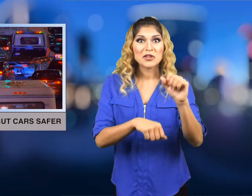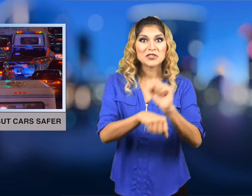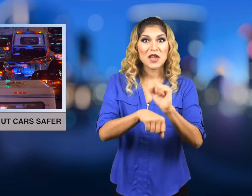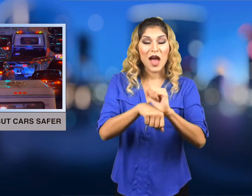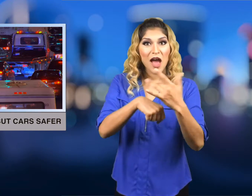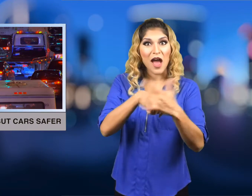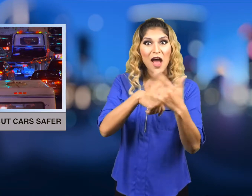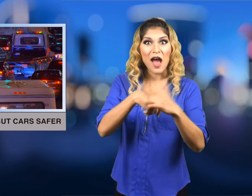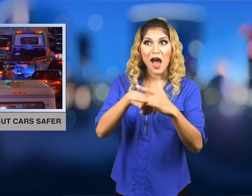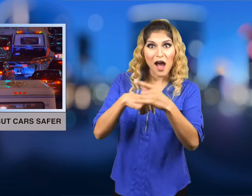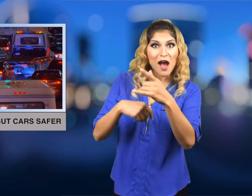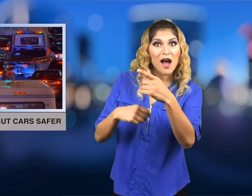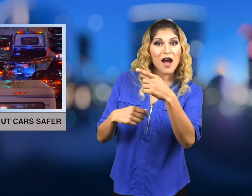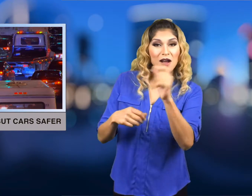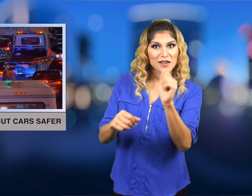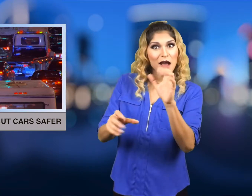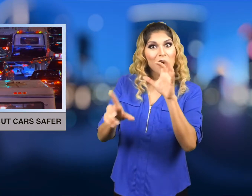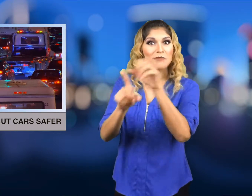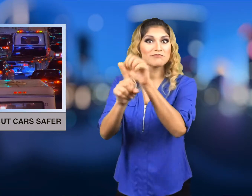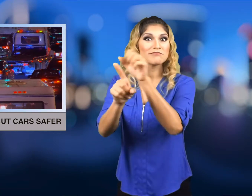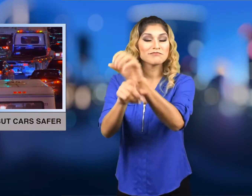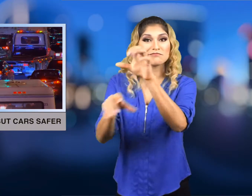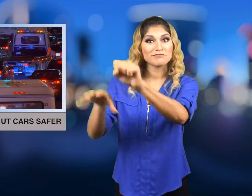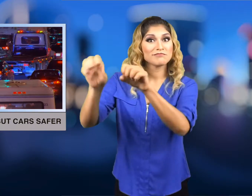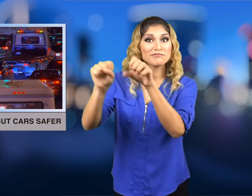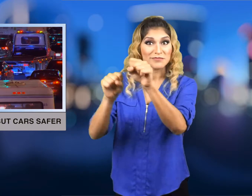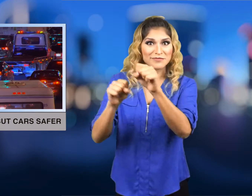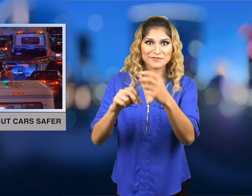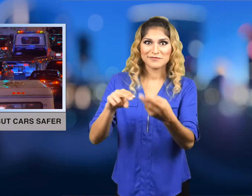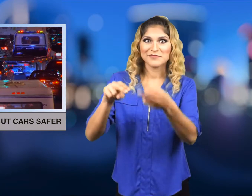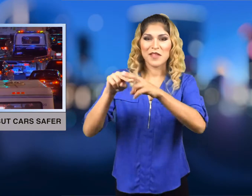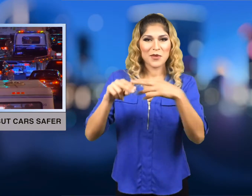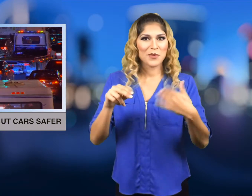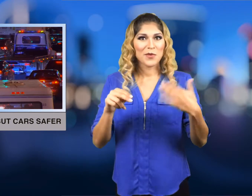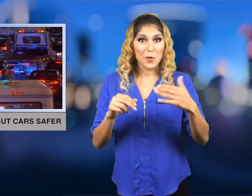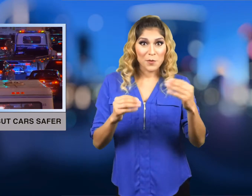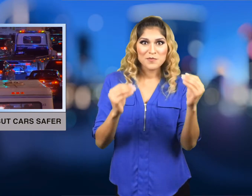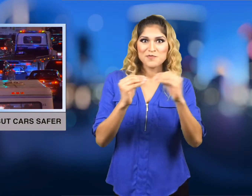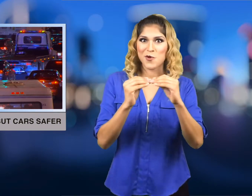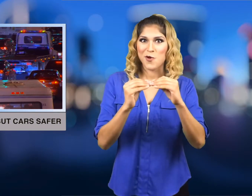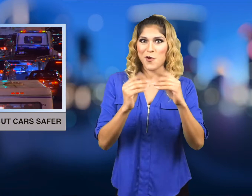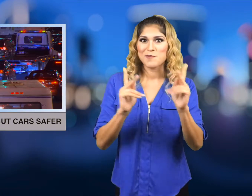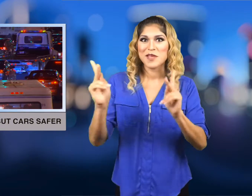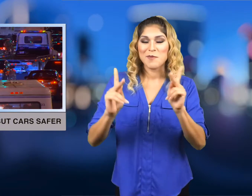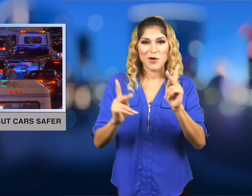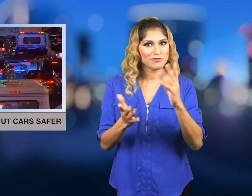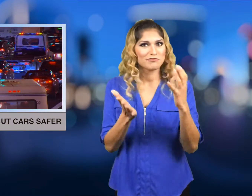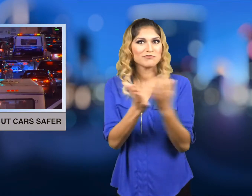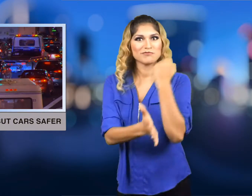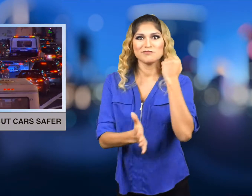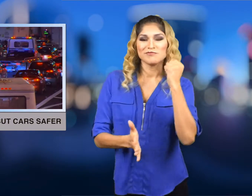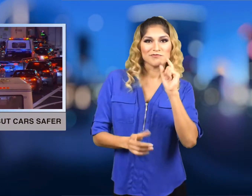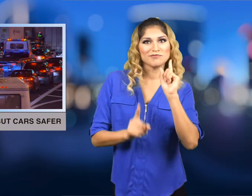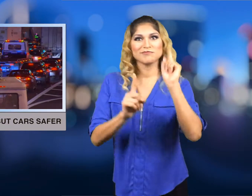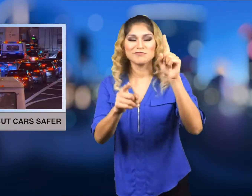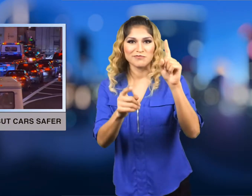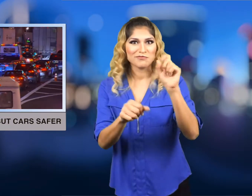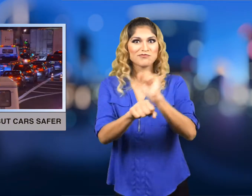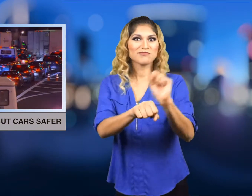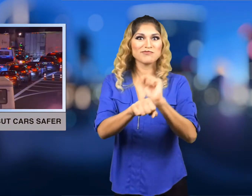and an increase in job opportunities means more people are going to work